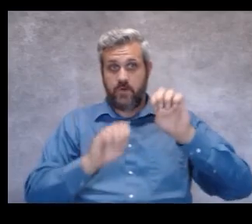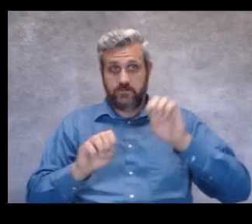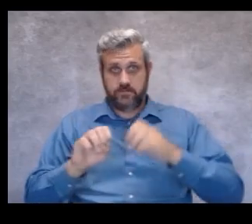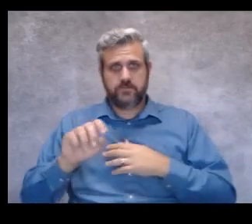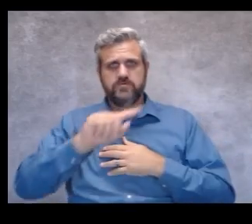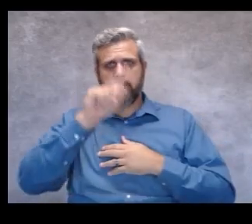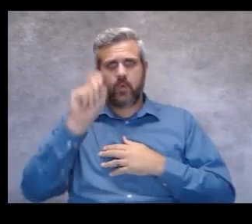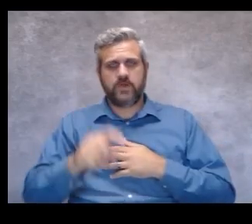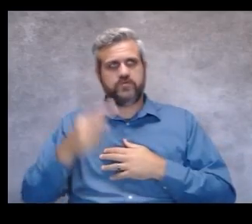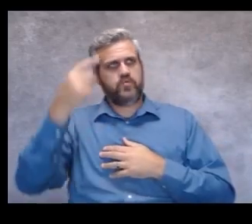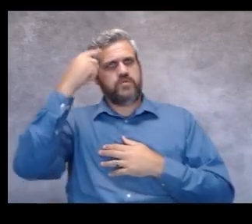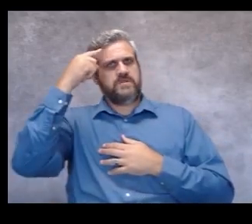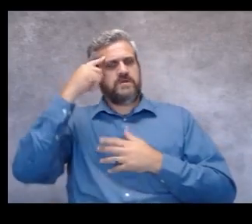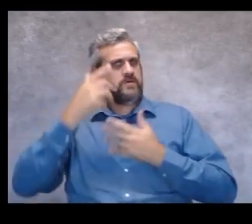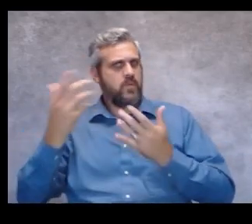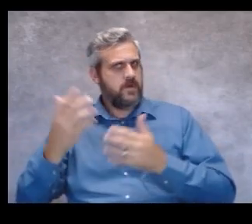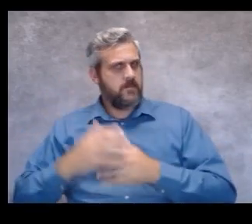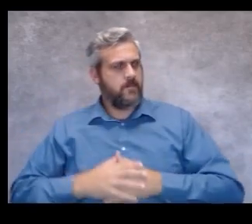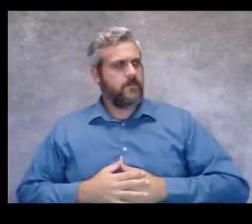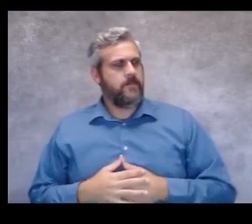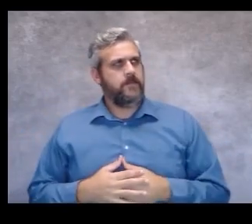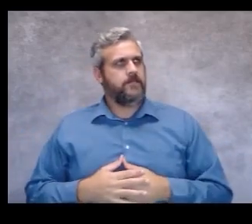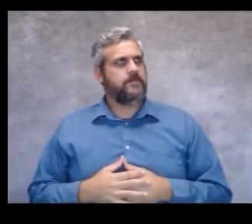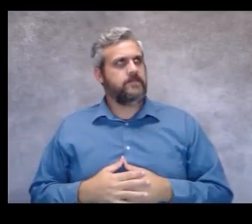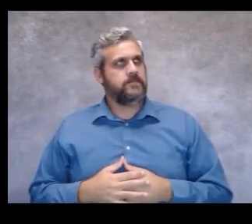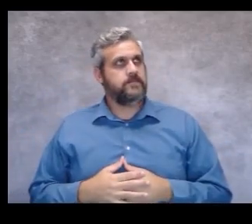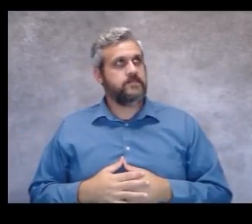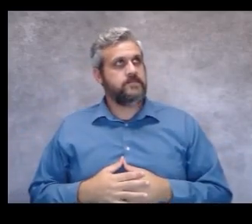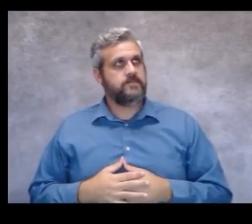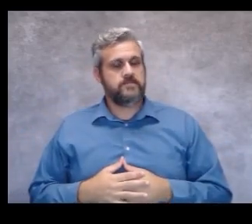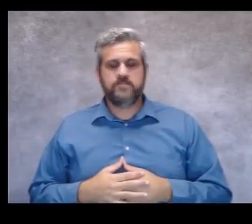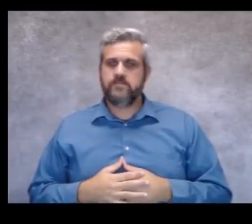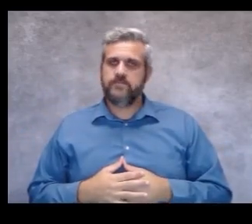Some questions to think about are